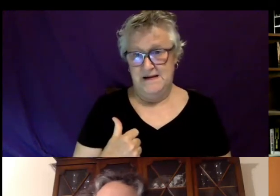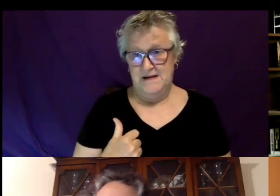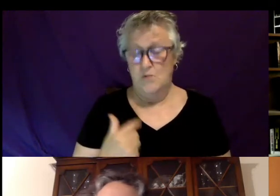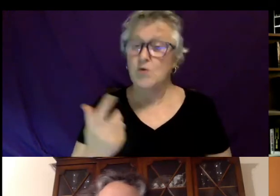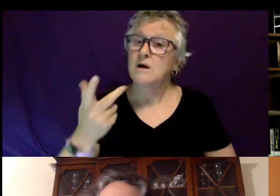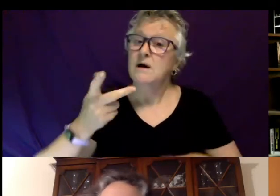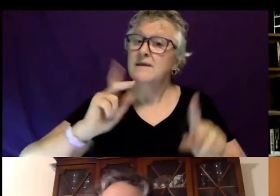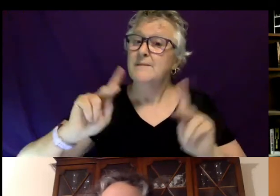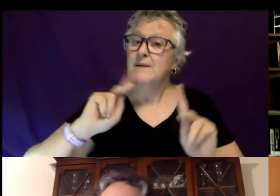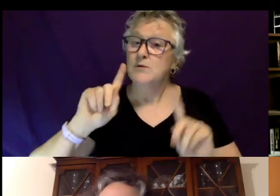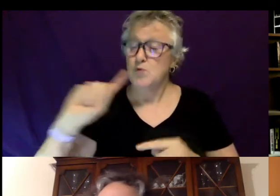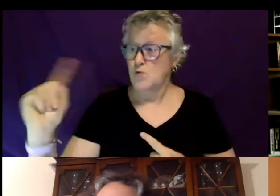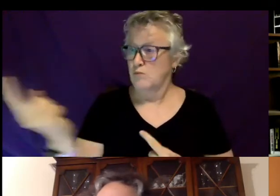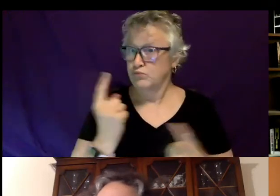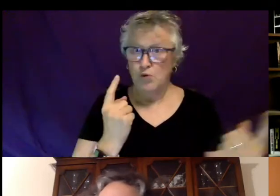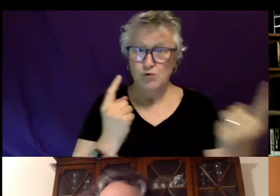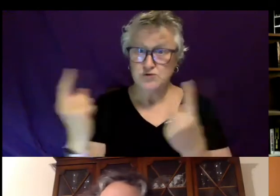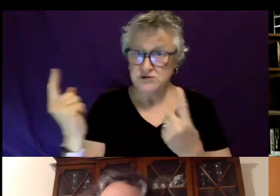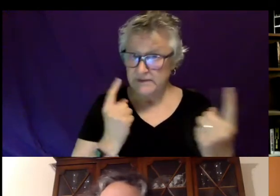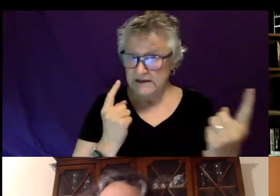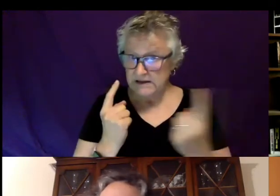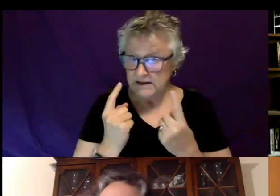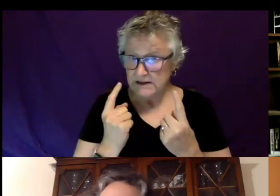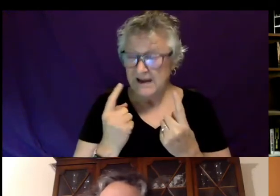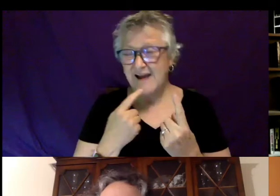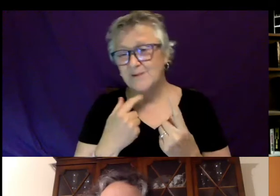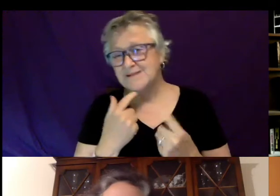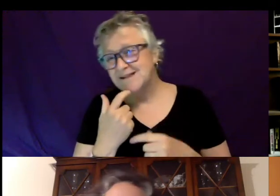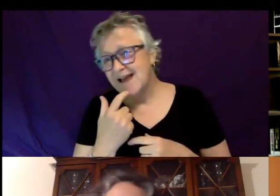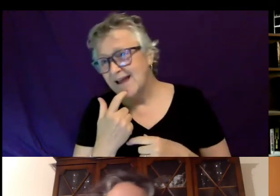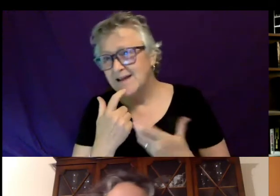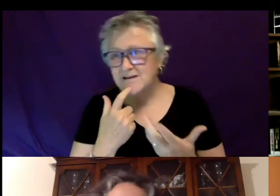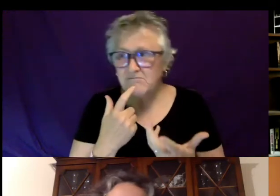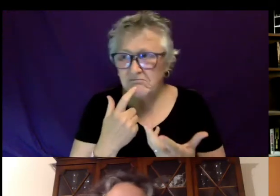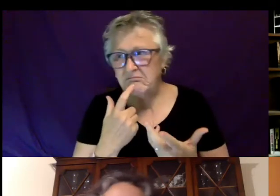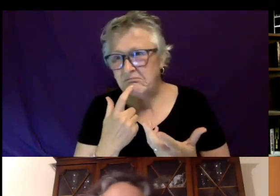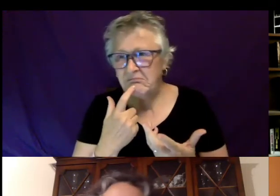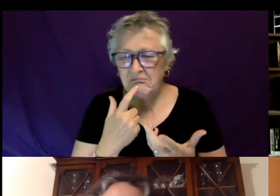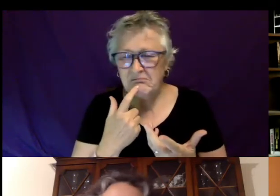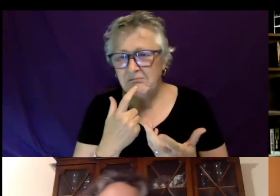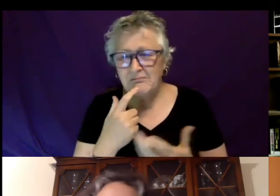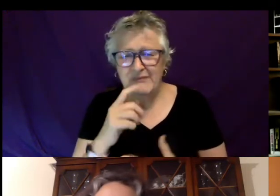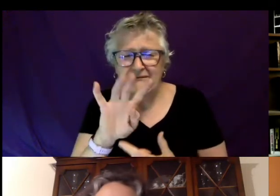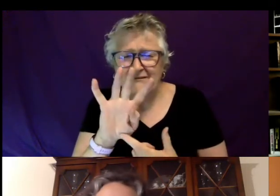I'd say it was probably about maybe four percent of the people that walked by,